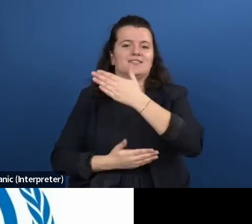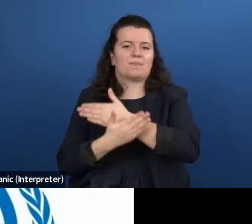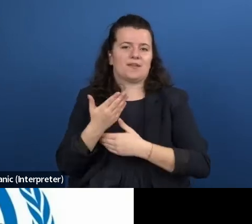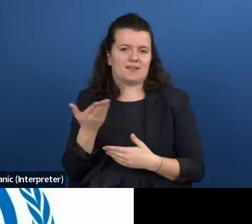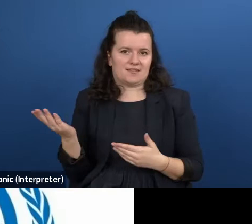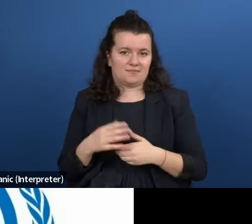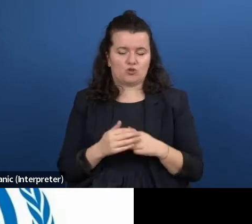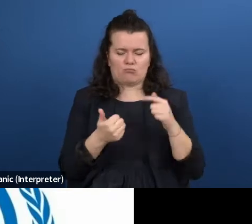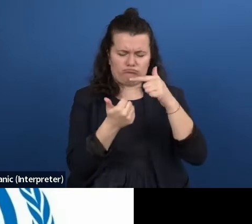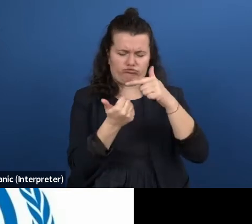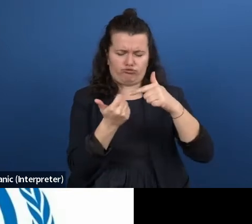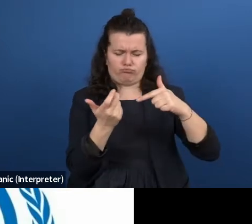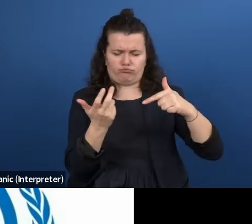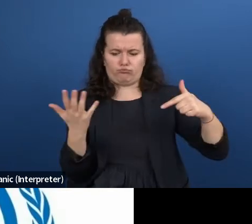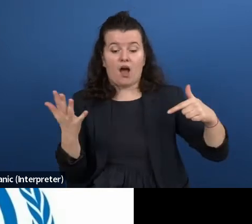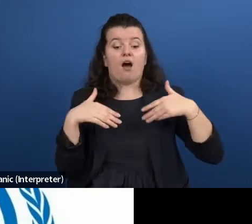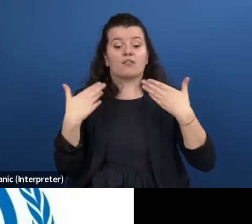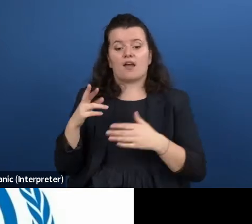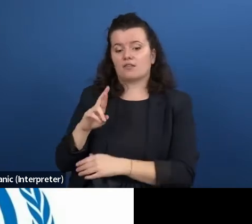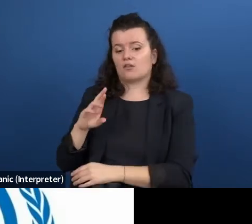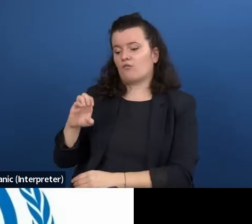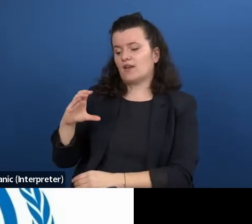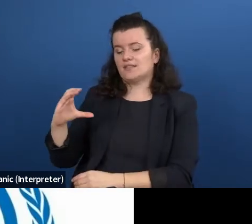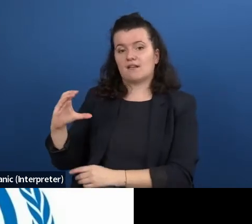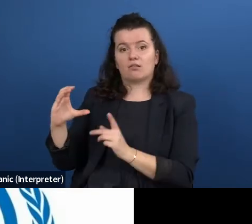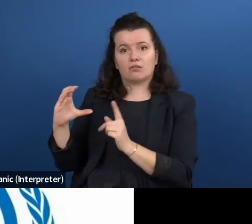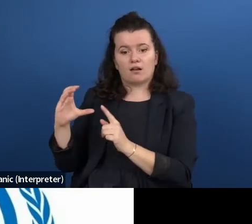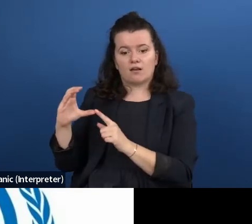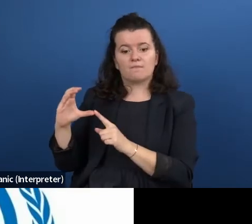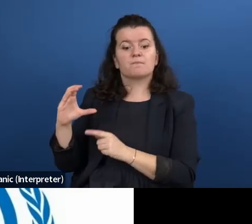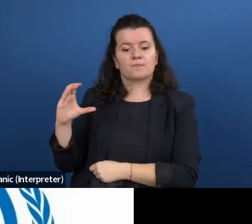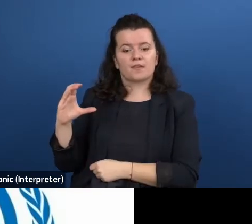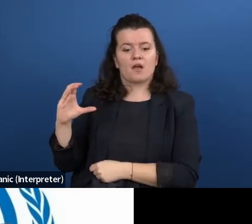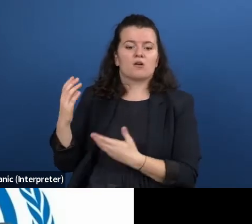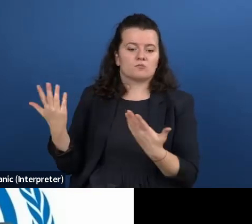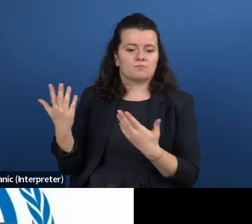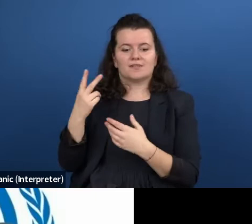recital 14 includes a provision for increased sanctions or penalties